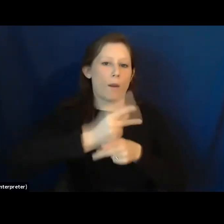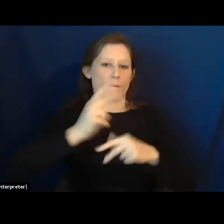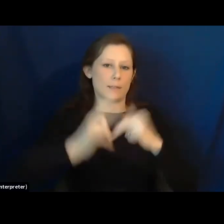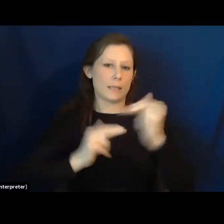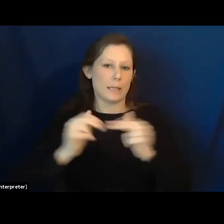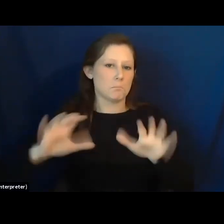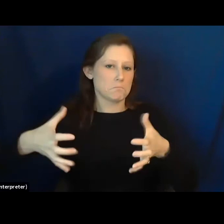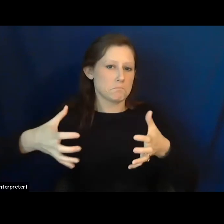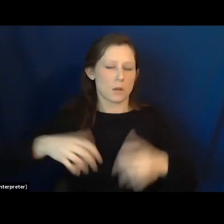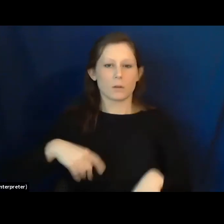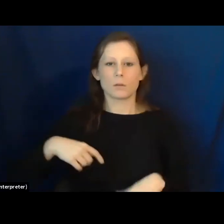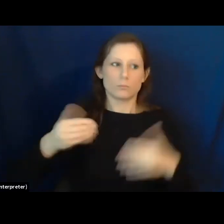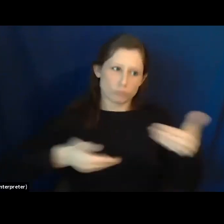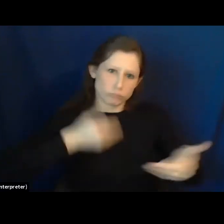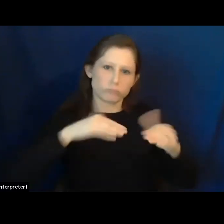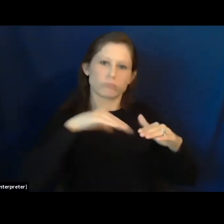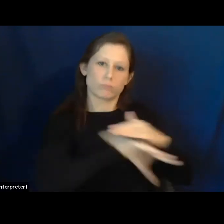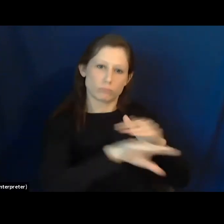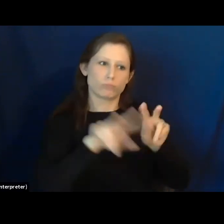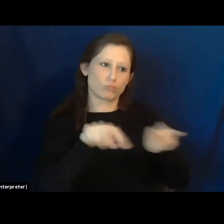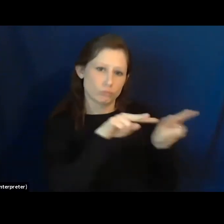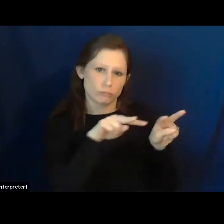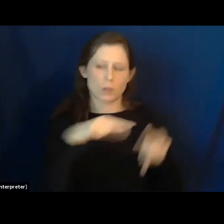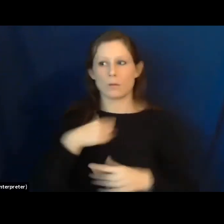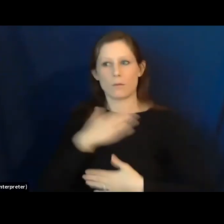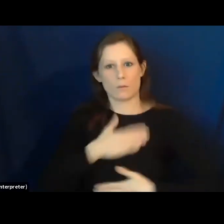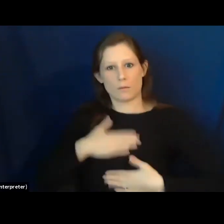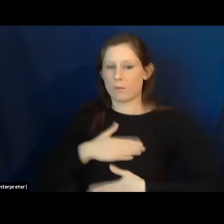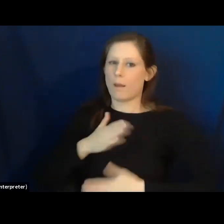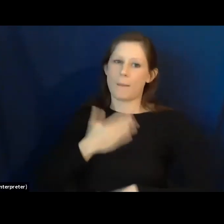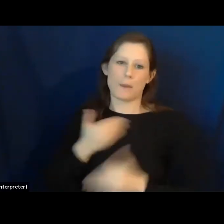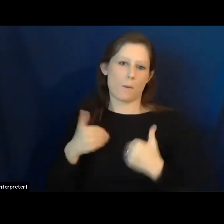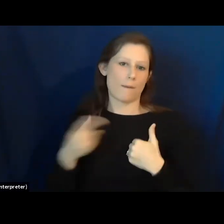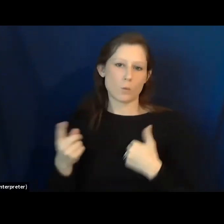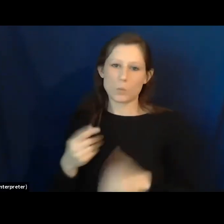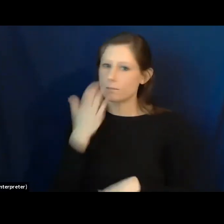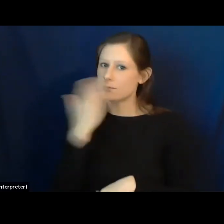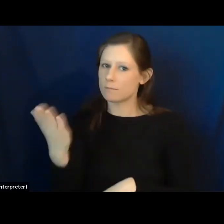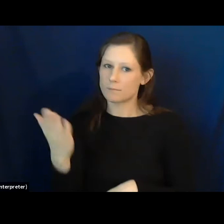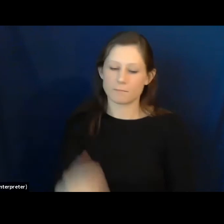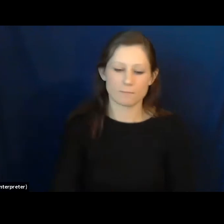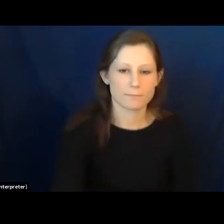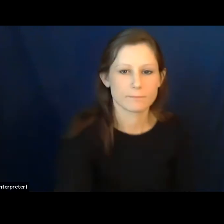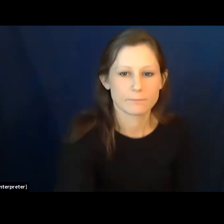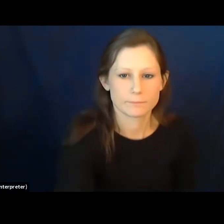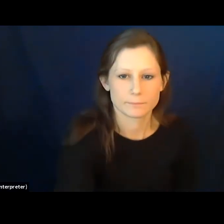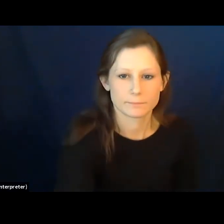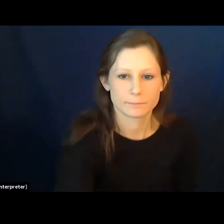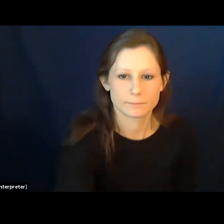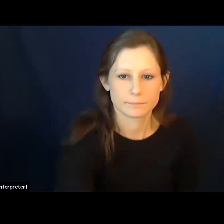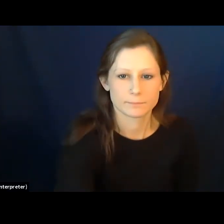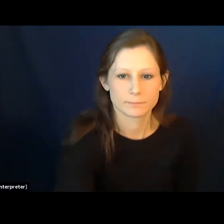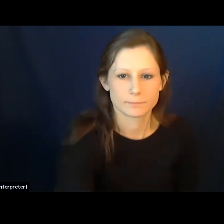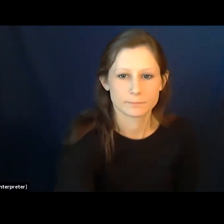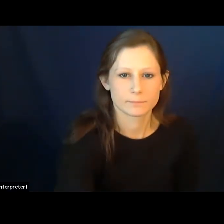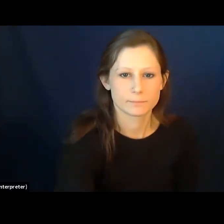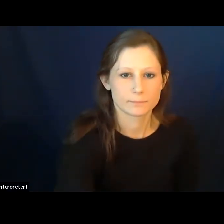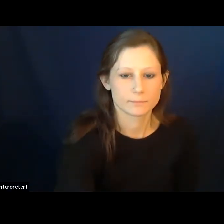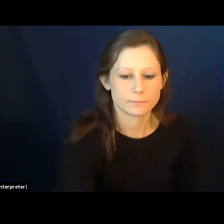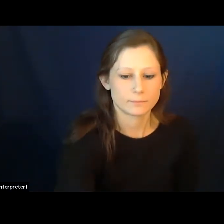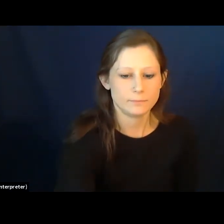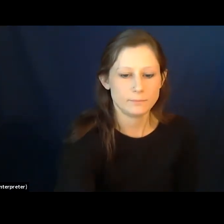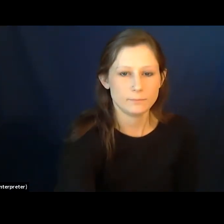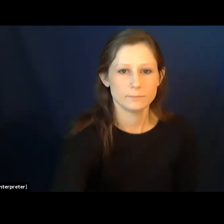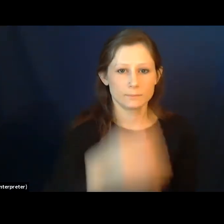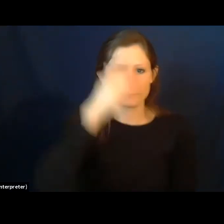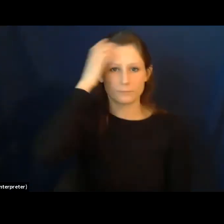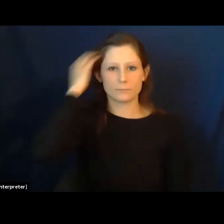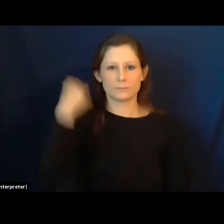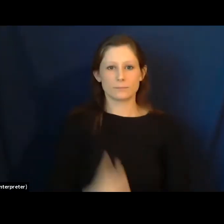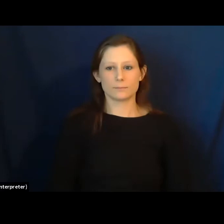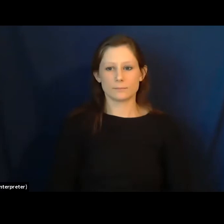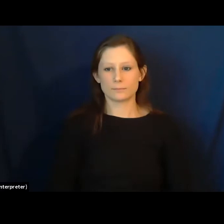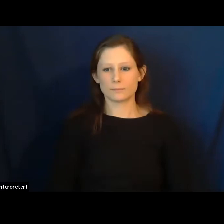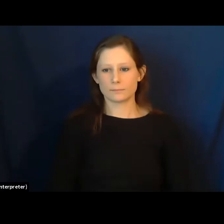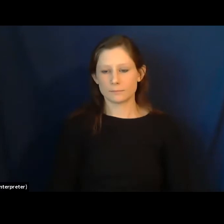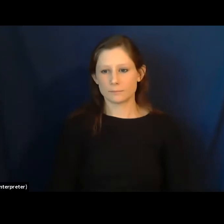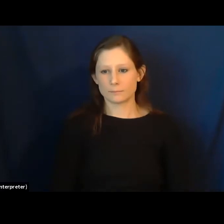you.